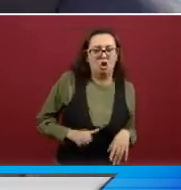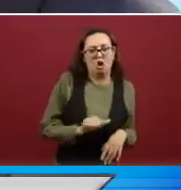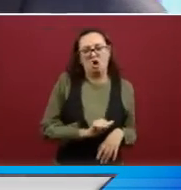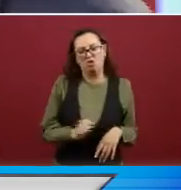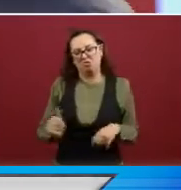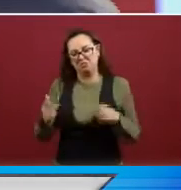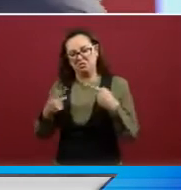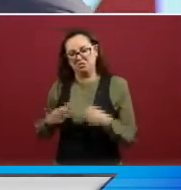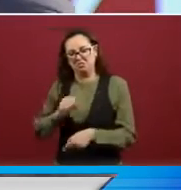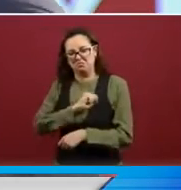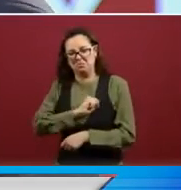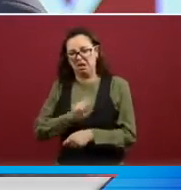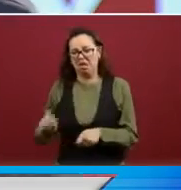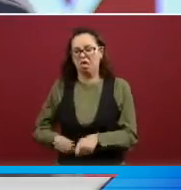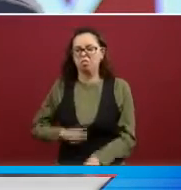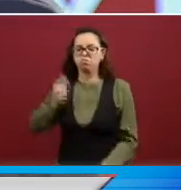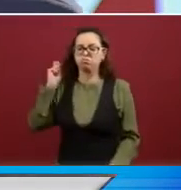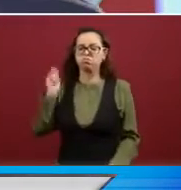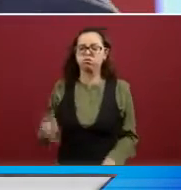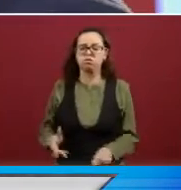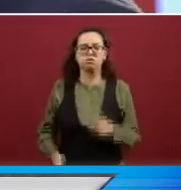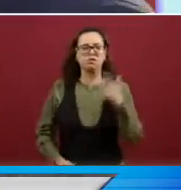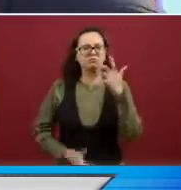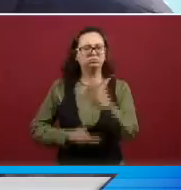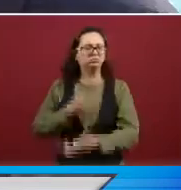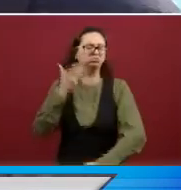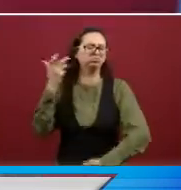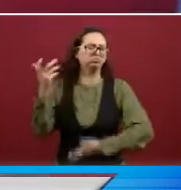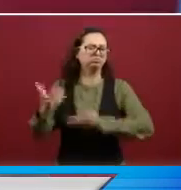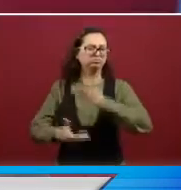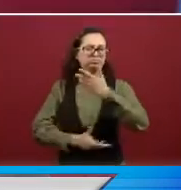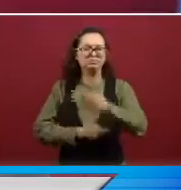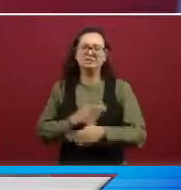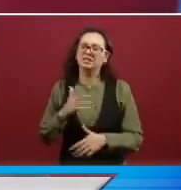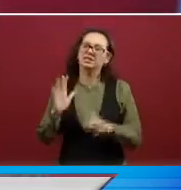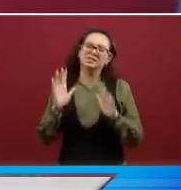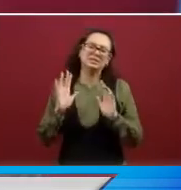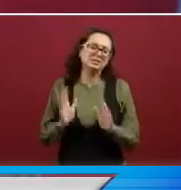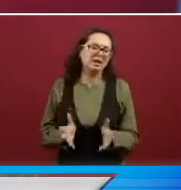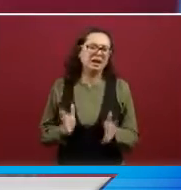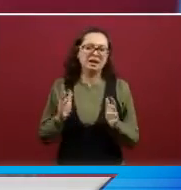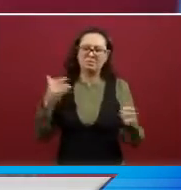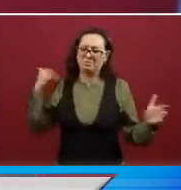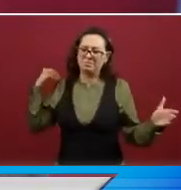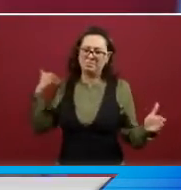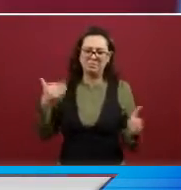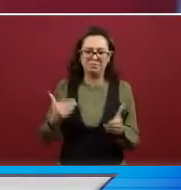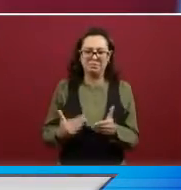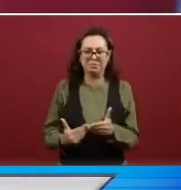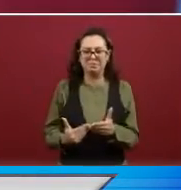It is a phenomenon that occurs at the national level there are accidental and provoked fires and an increase in the vehicle fleet